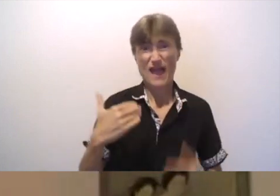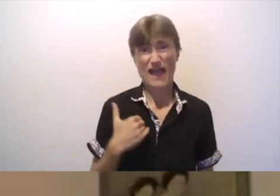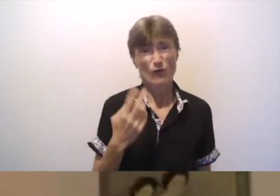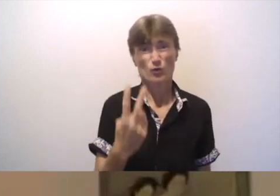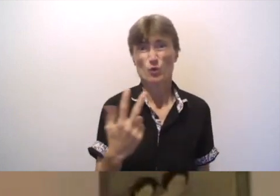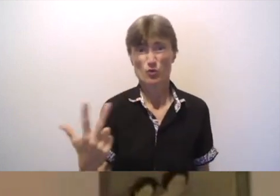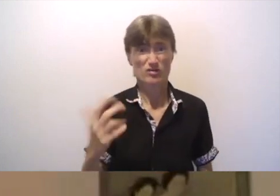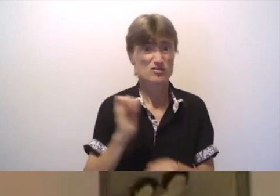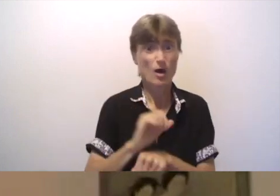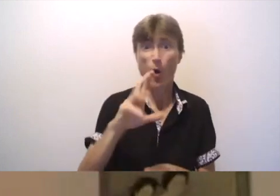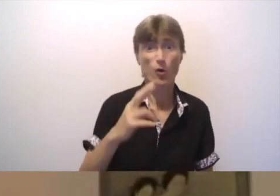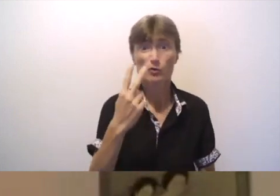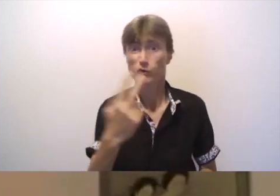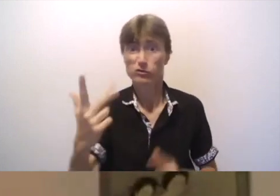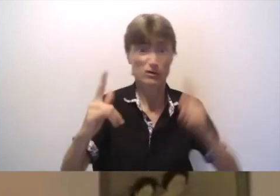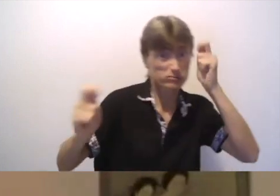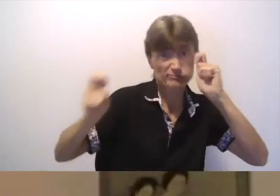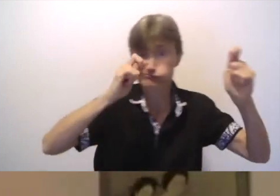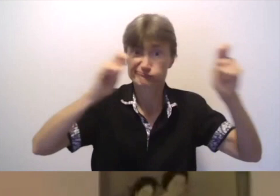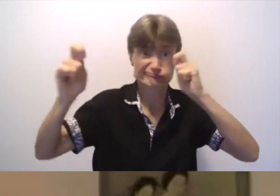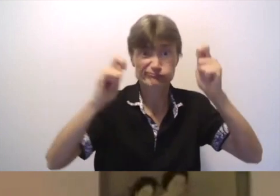think we uh what the precarious and the idea of